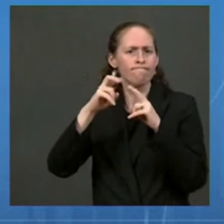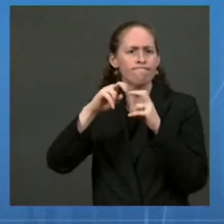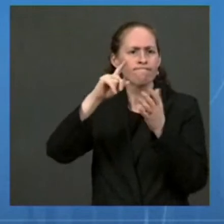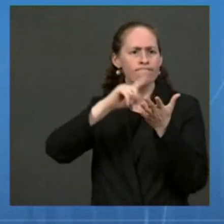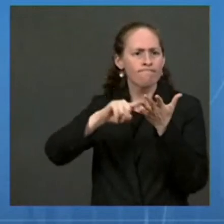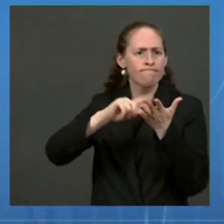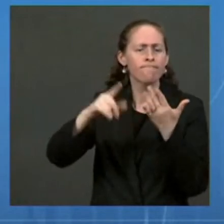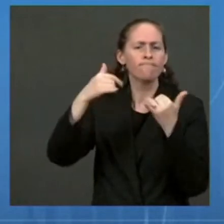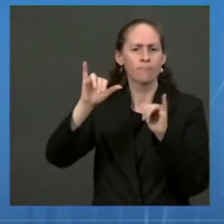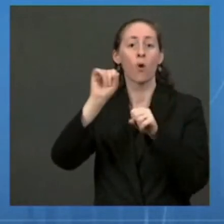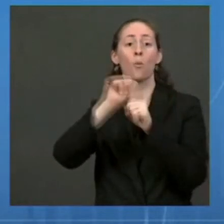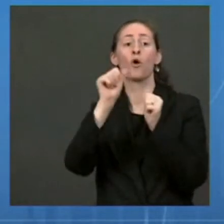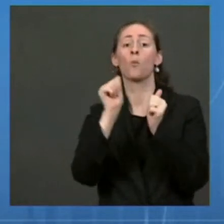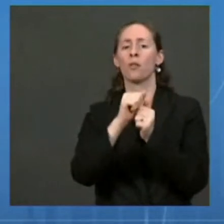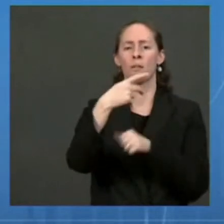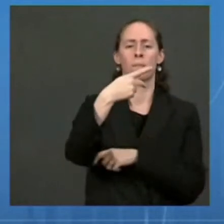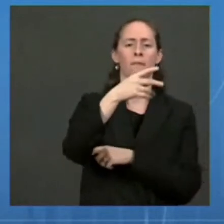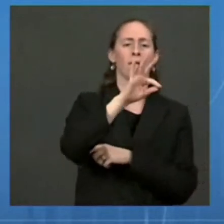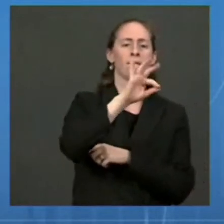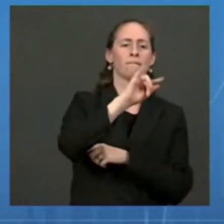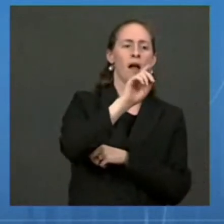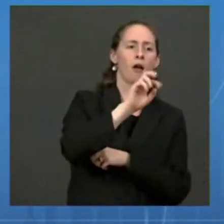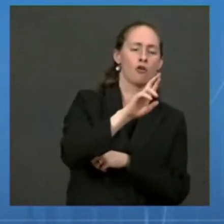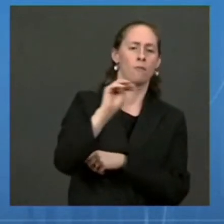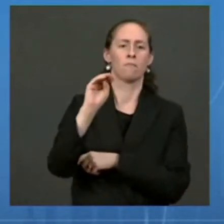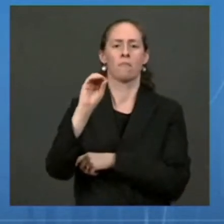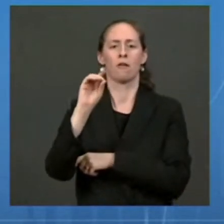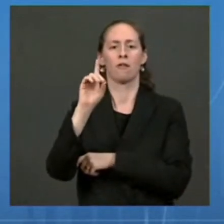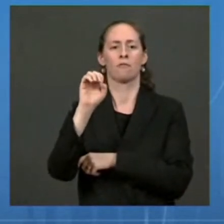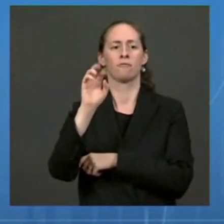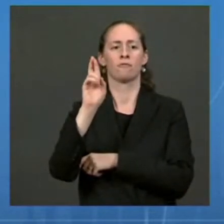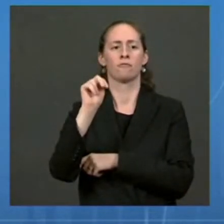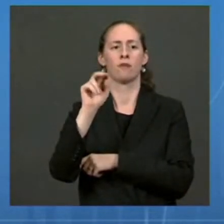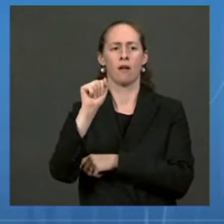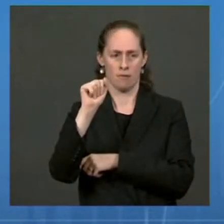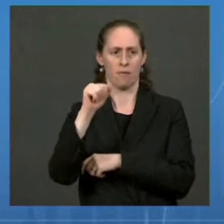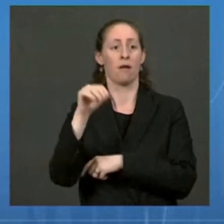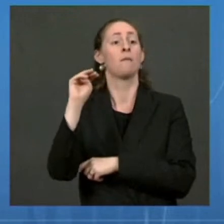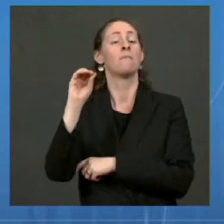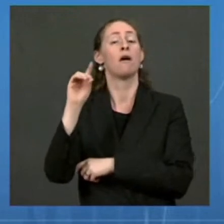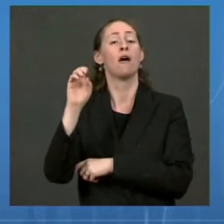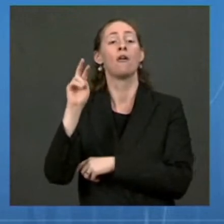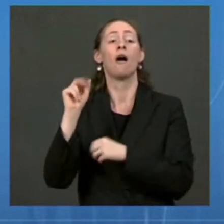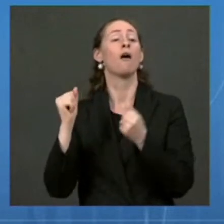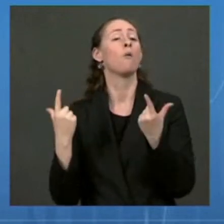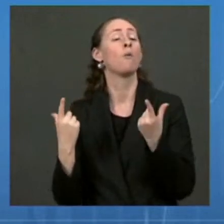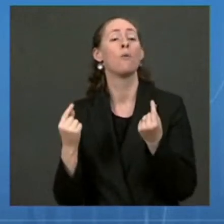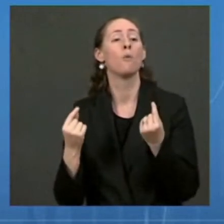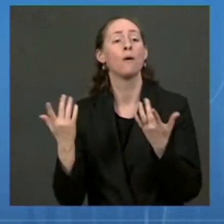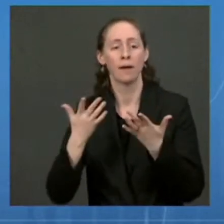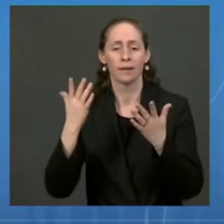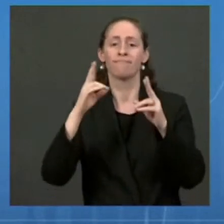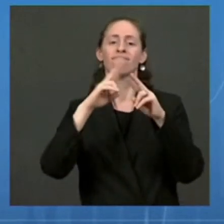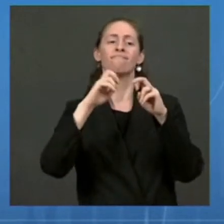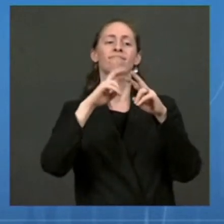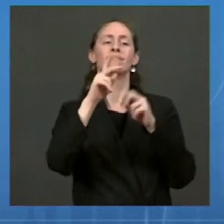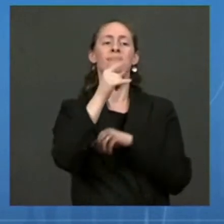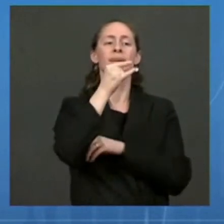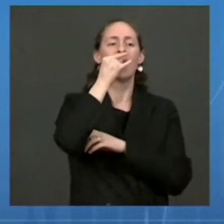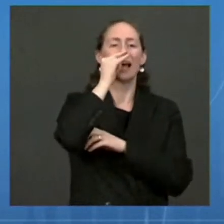THOSE STUDIES ARE ONGOING